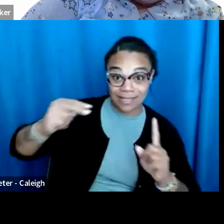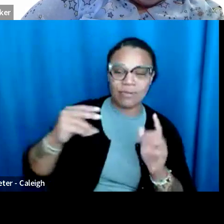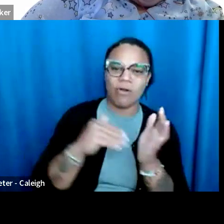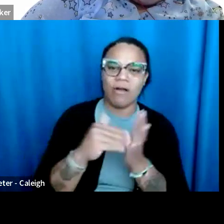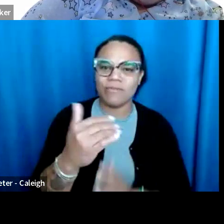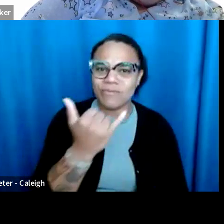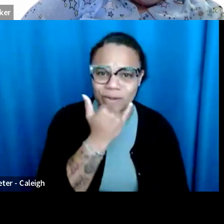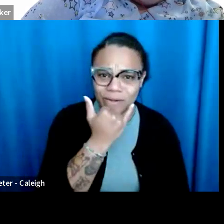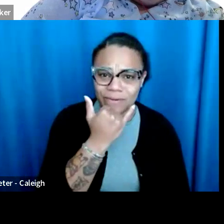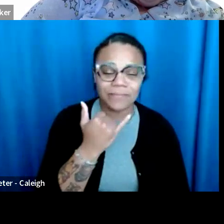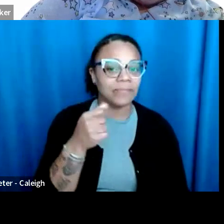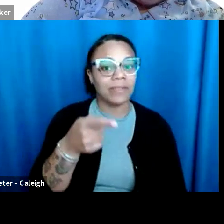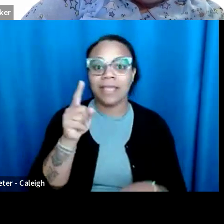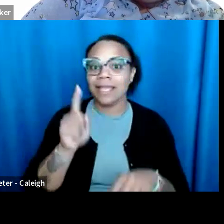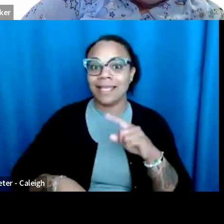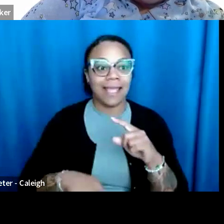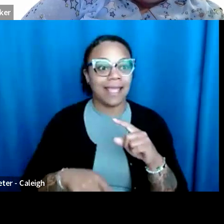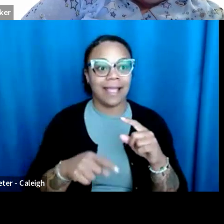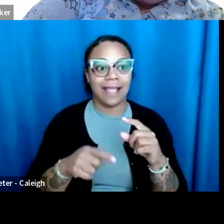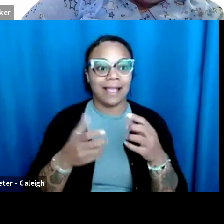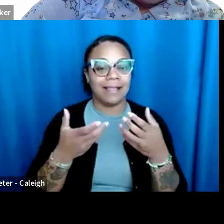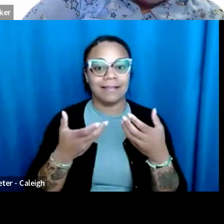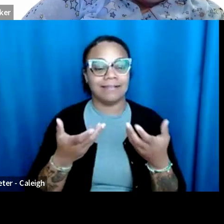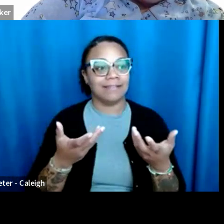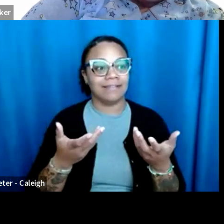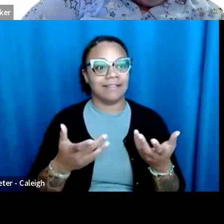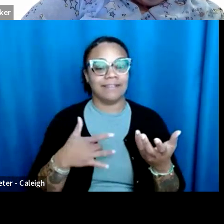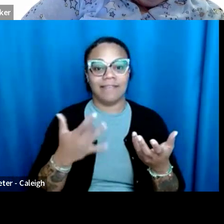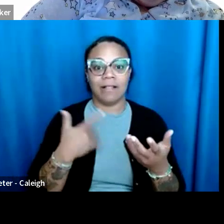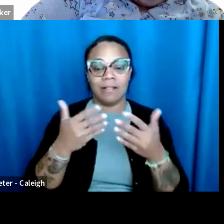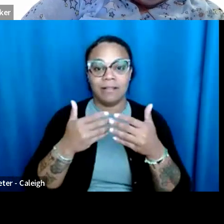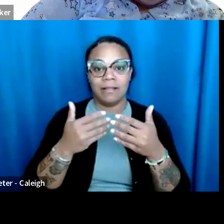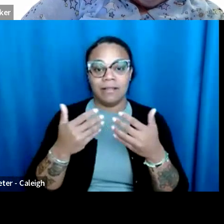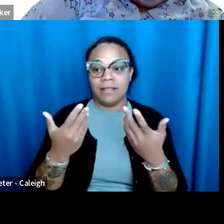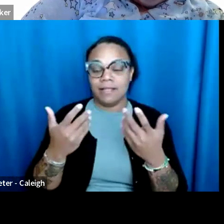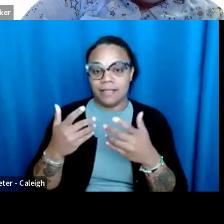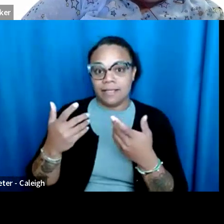and you can't let yourself get carried away by other people's perceptions,